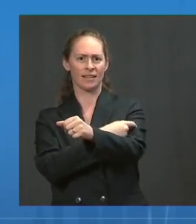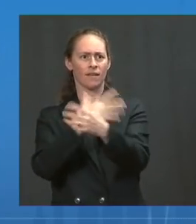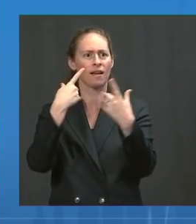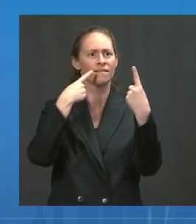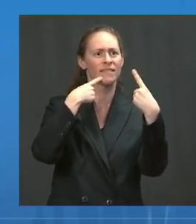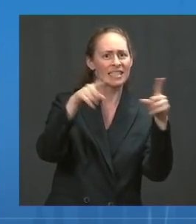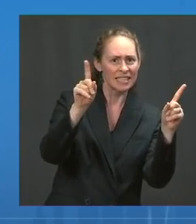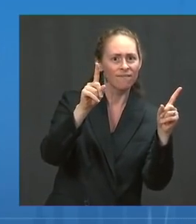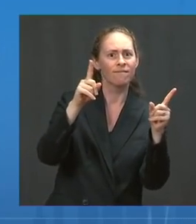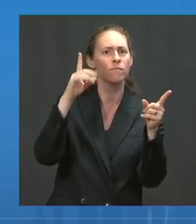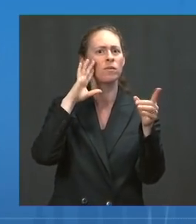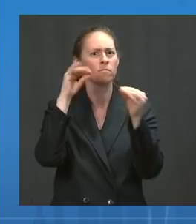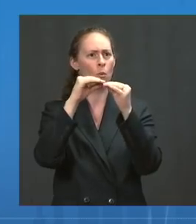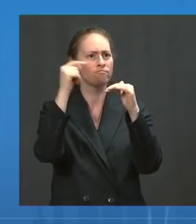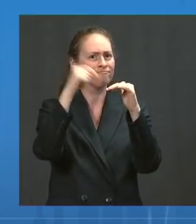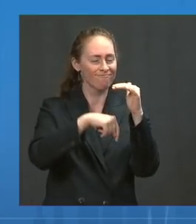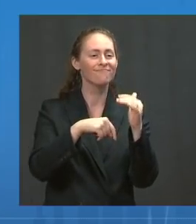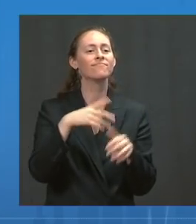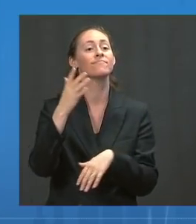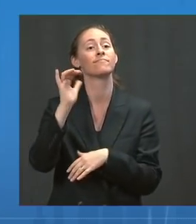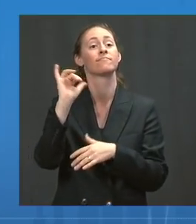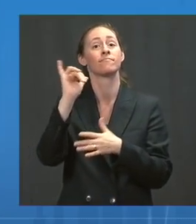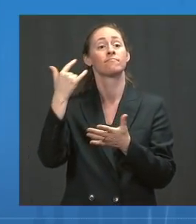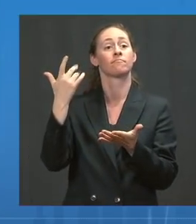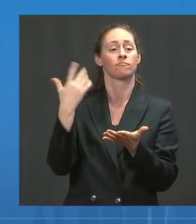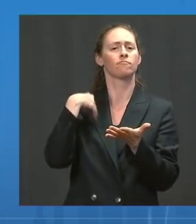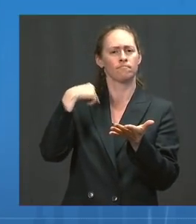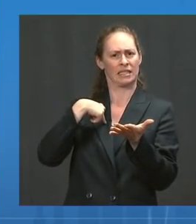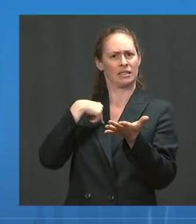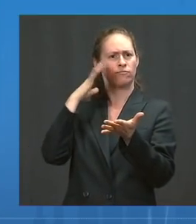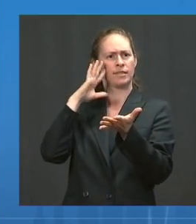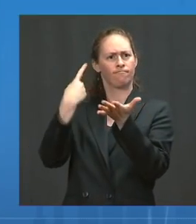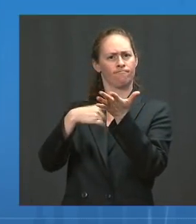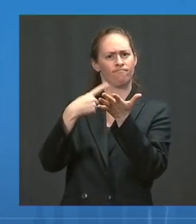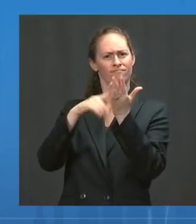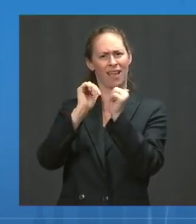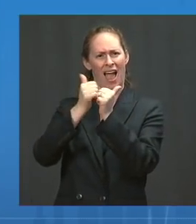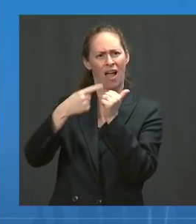and I will discuss our work to get more people vaccinated and help states curb the spread of the virus.